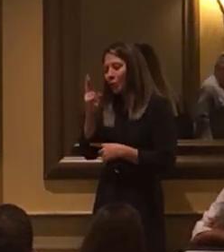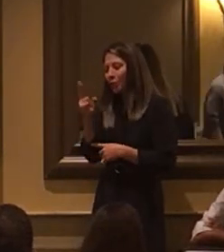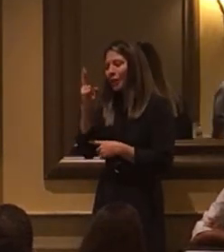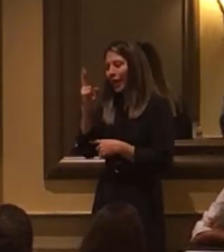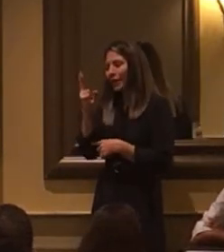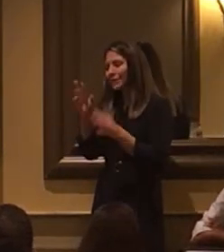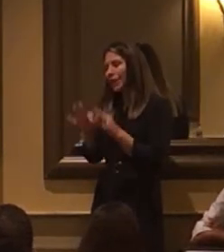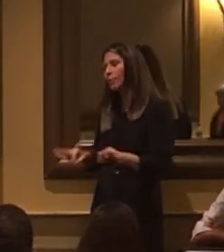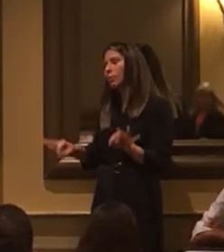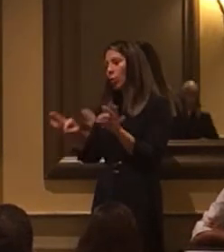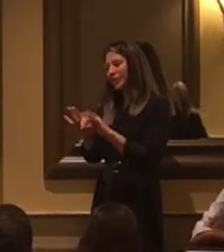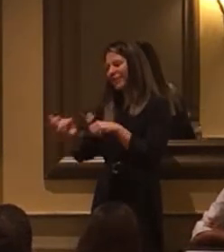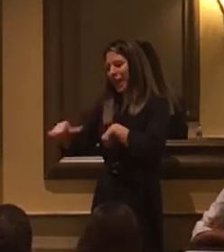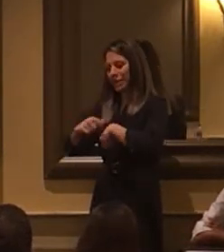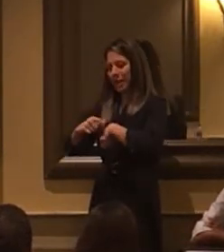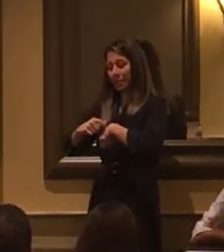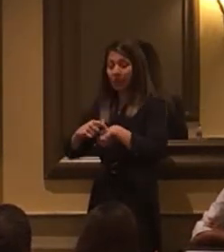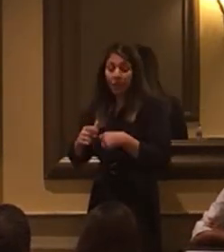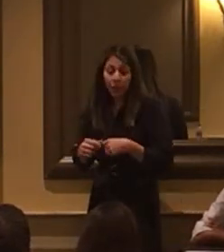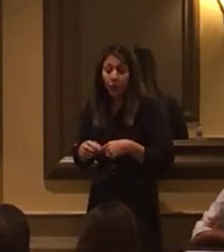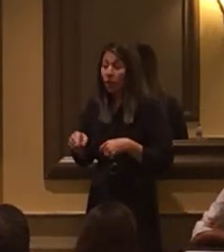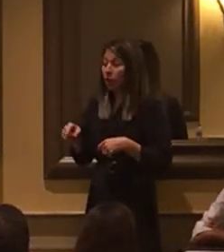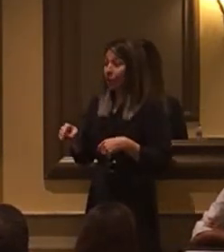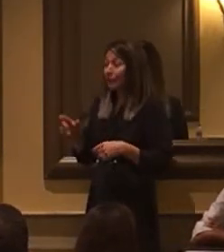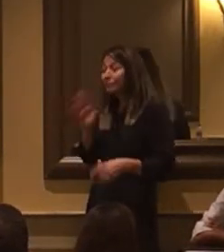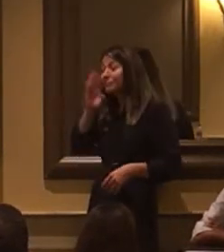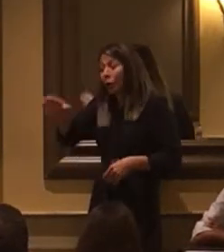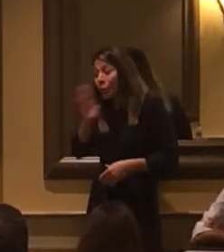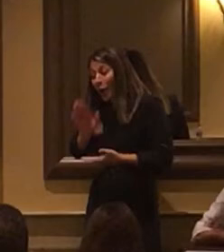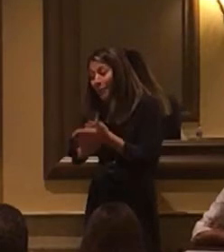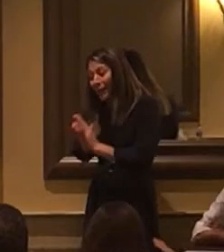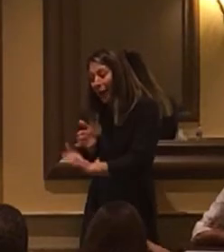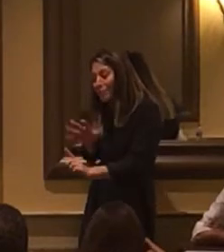You know, like you may know everybody, you become popular, like when you keep to yourself